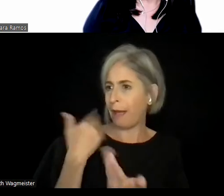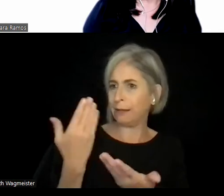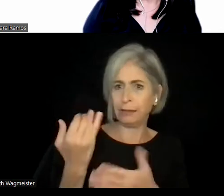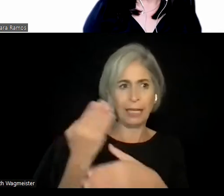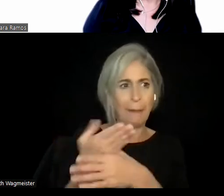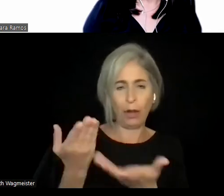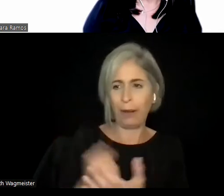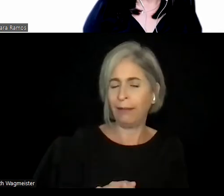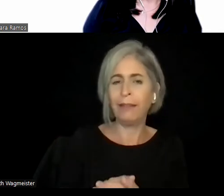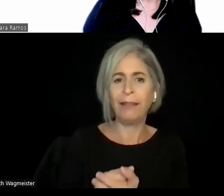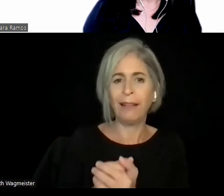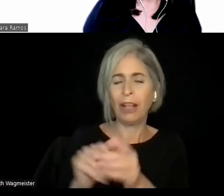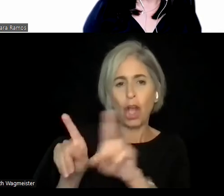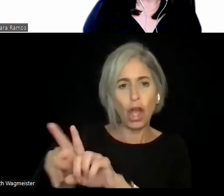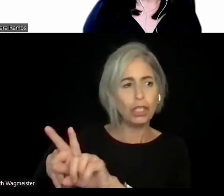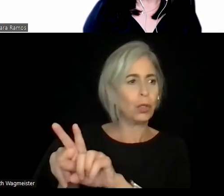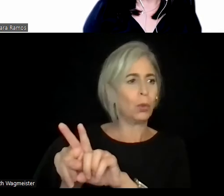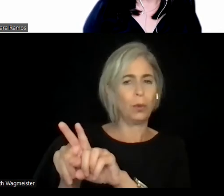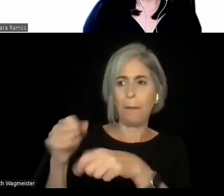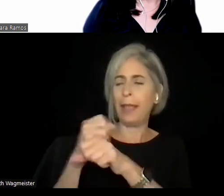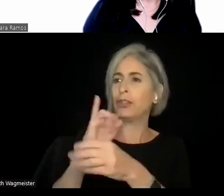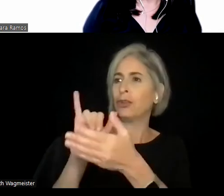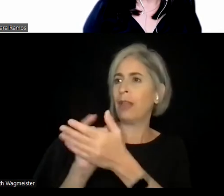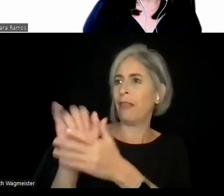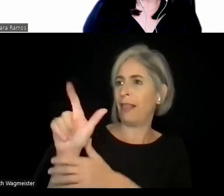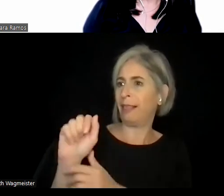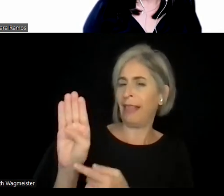brings students into laboratories, they'll bring a student into a